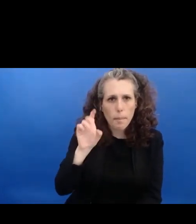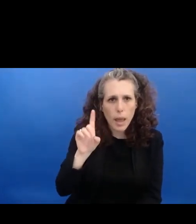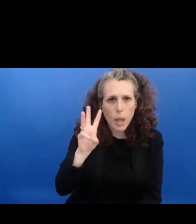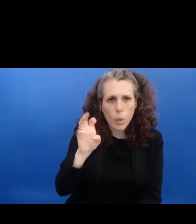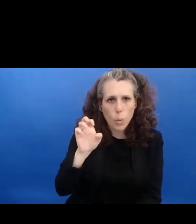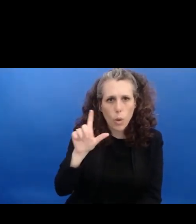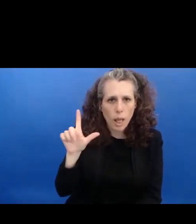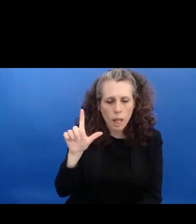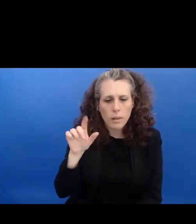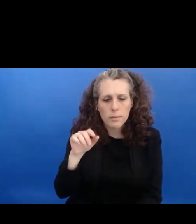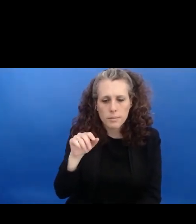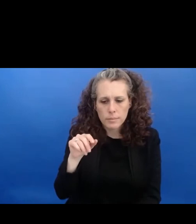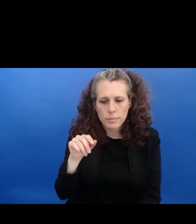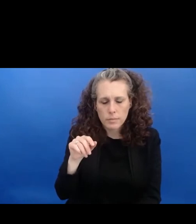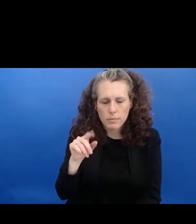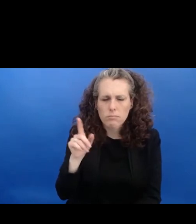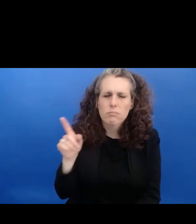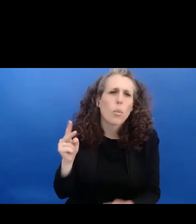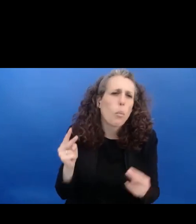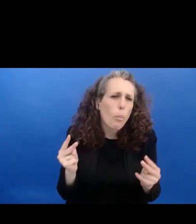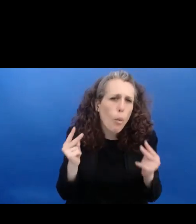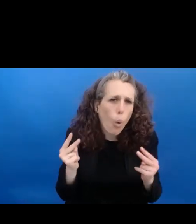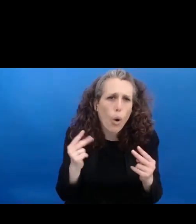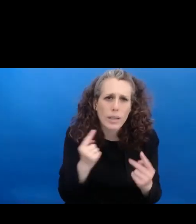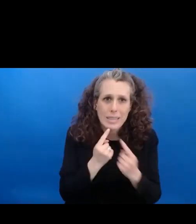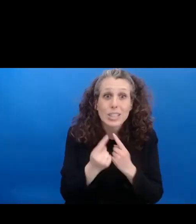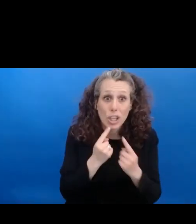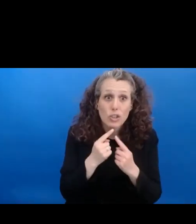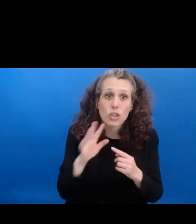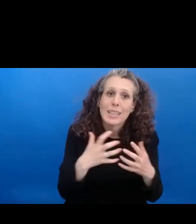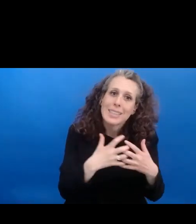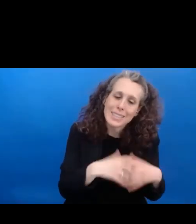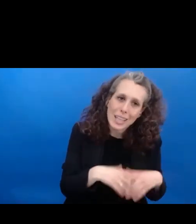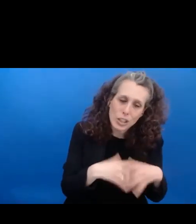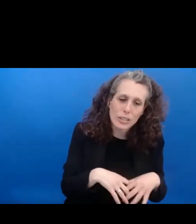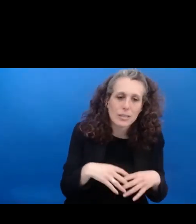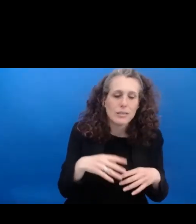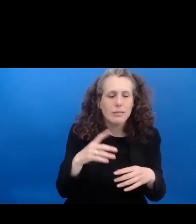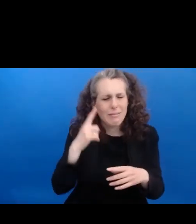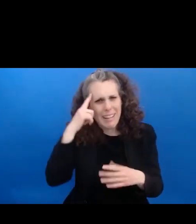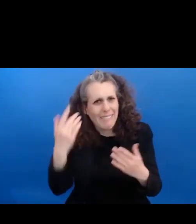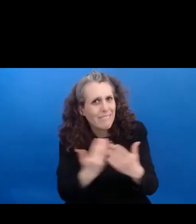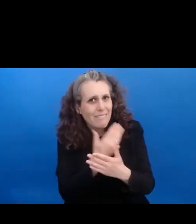it's a very important discussion as technology and invention pushes the boundaries of what's possible